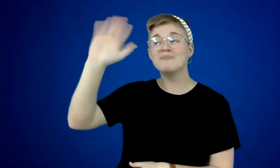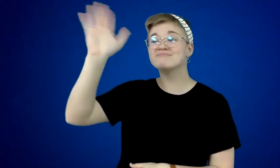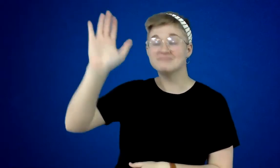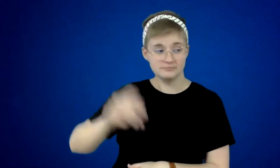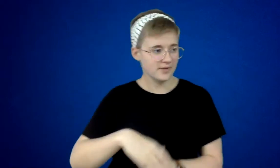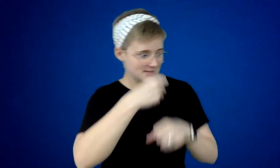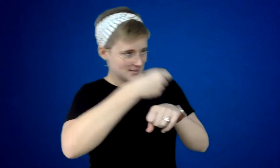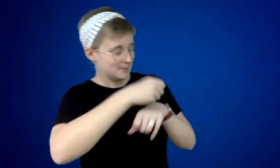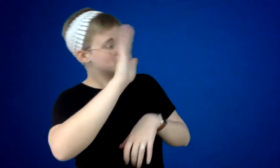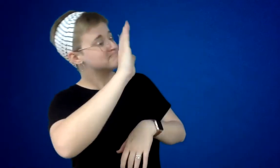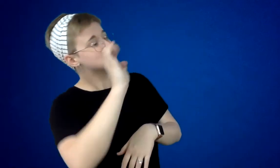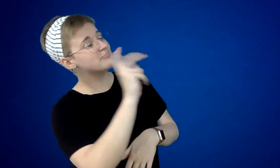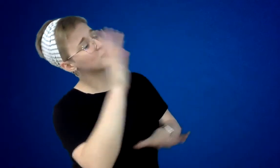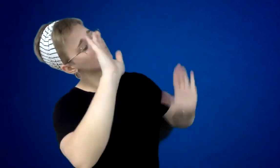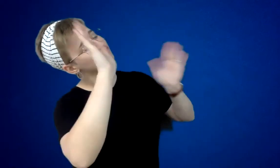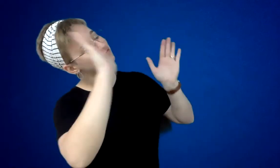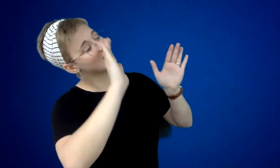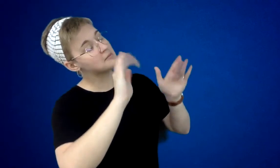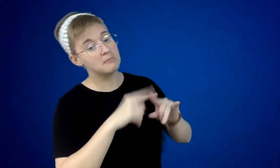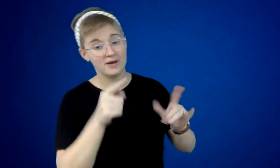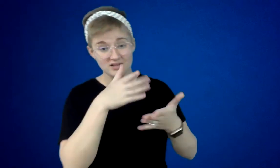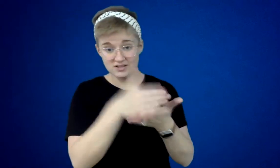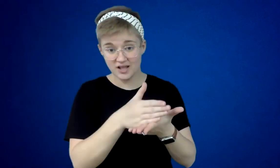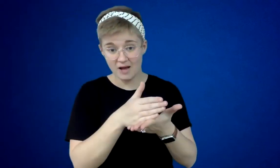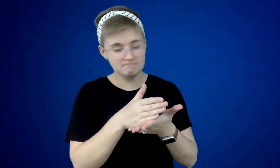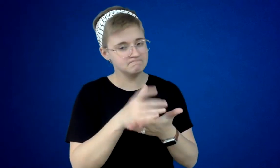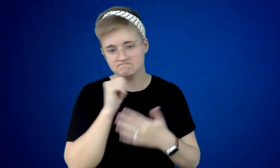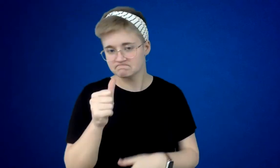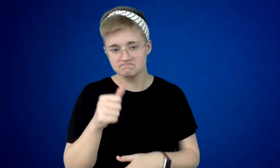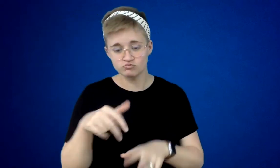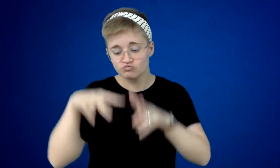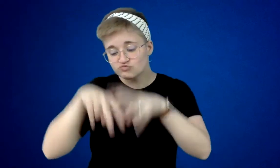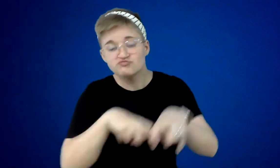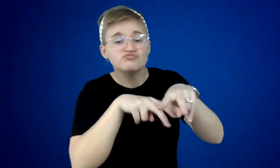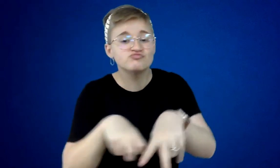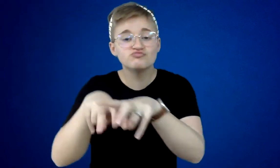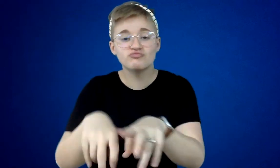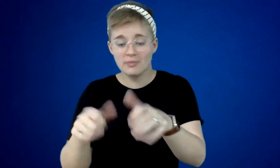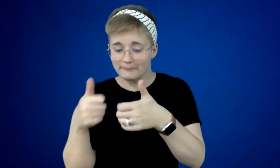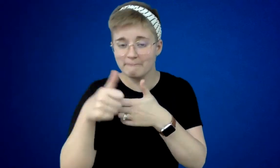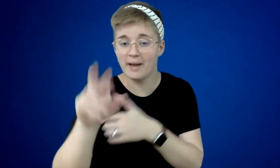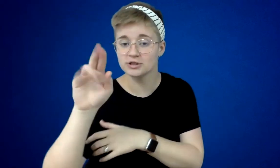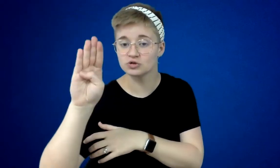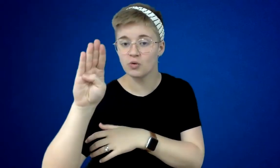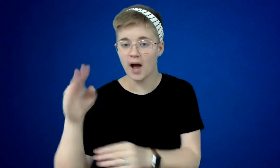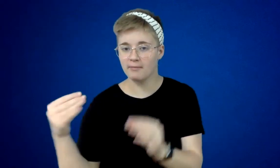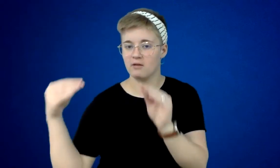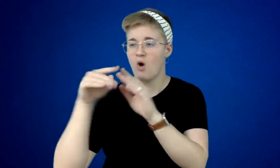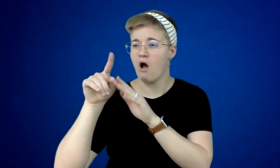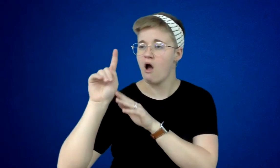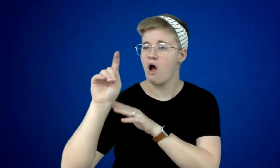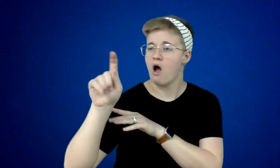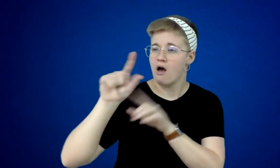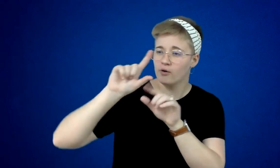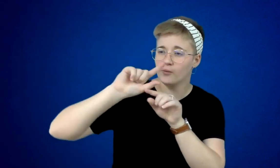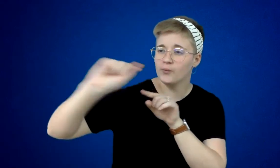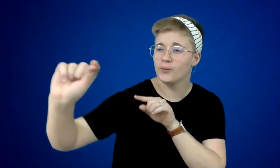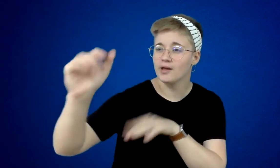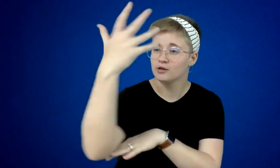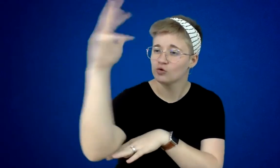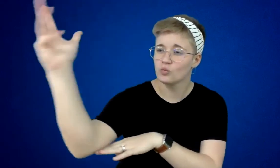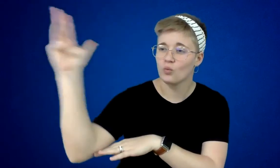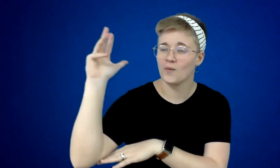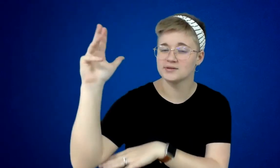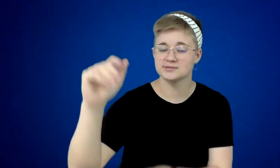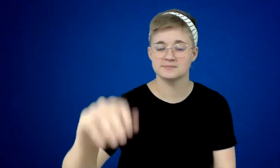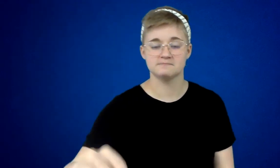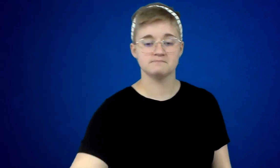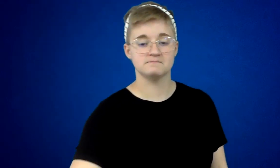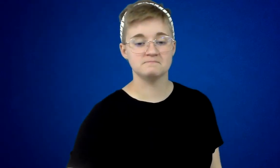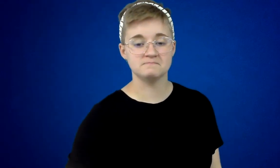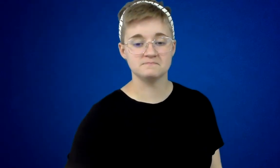But she didn’t stop. She and the tiger kept going, past Rob, deeper and deeper into the woods.